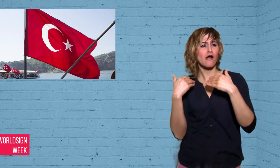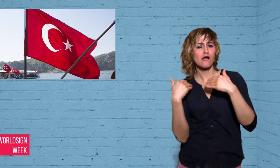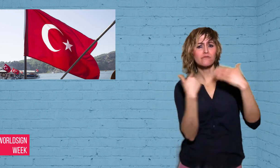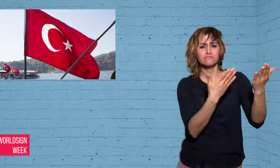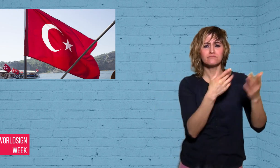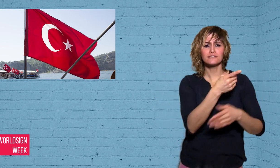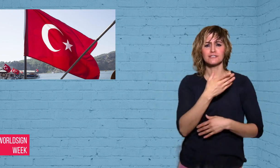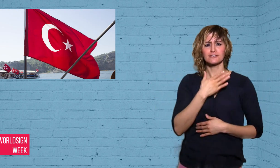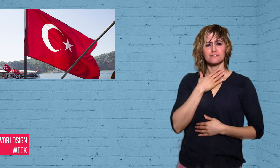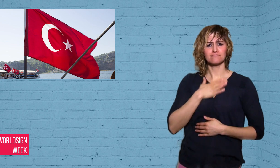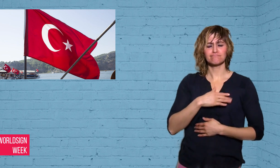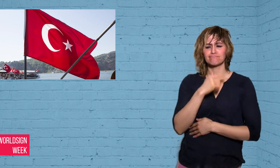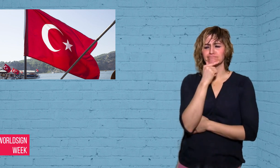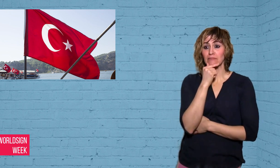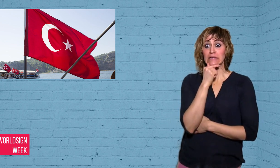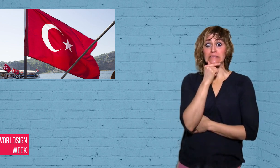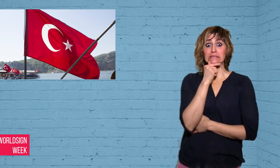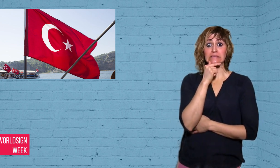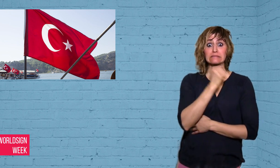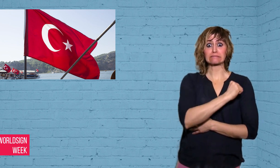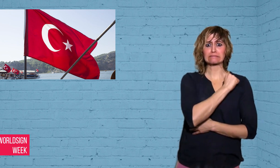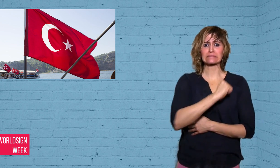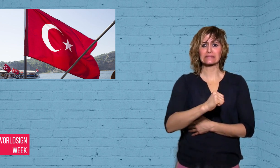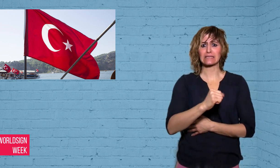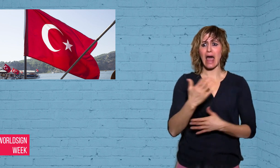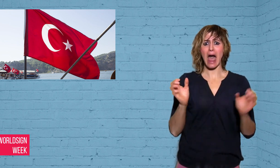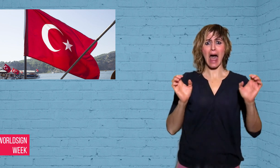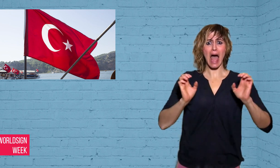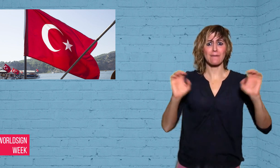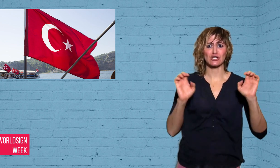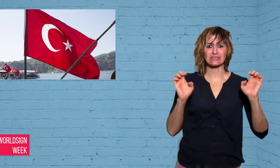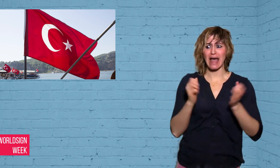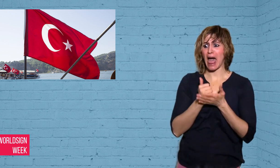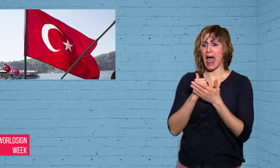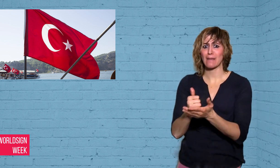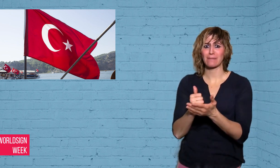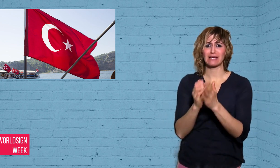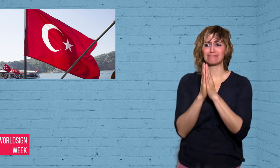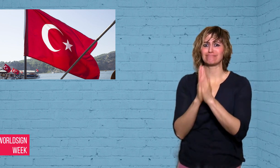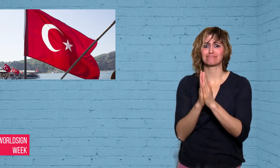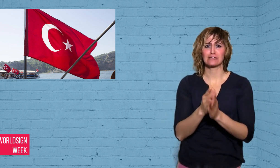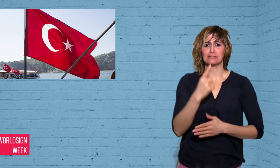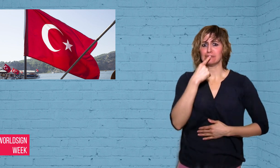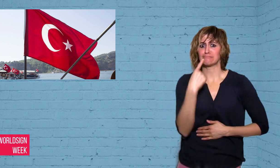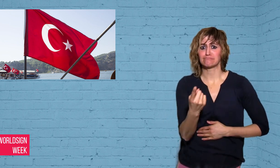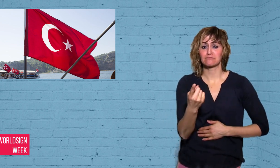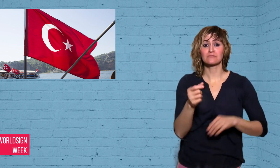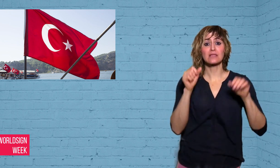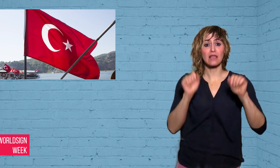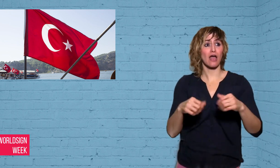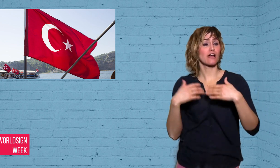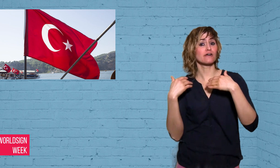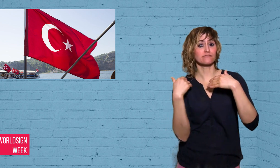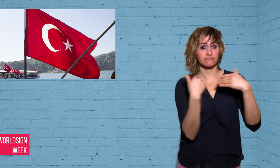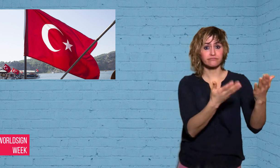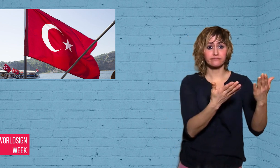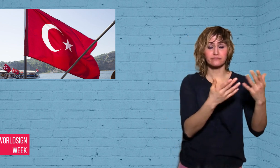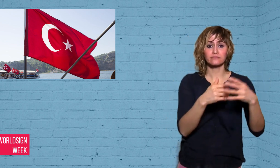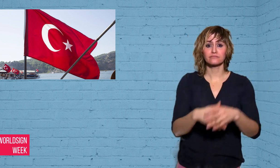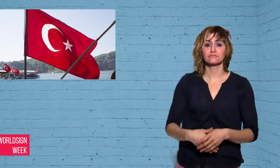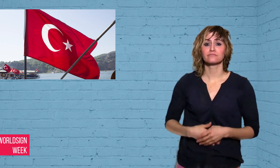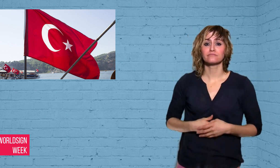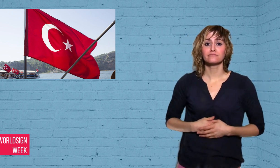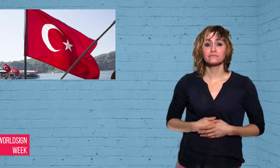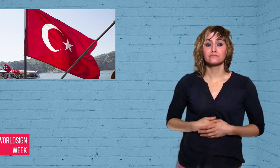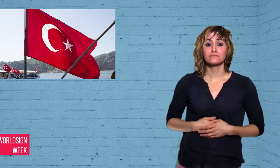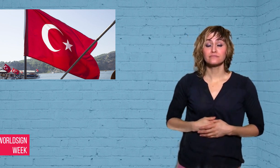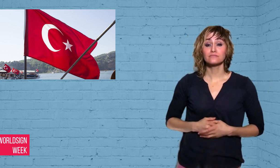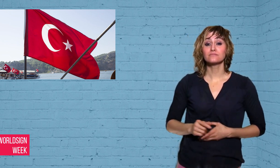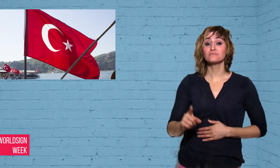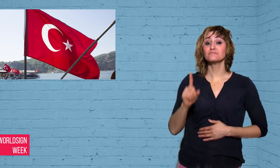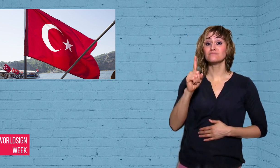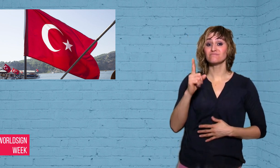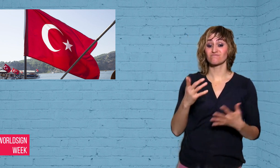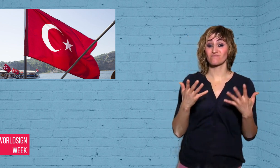The debate is expected to last two weeks and